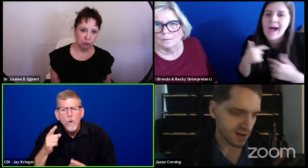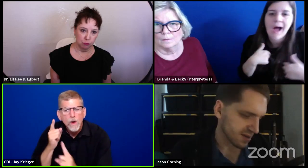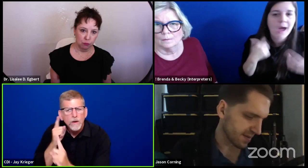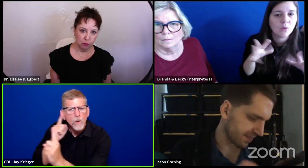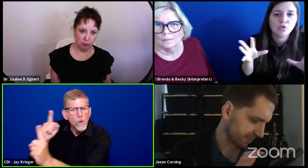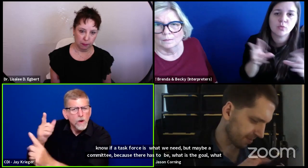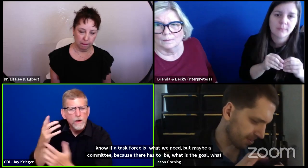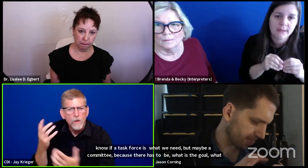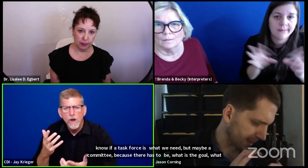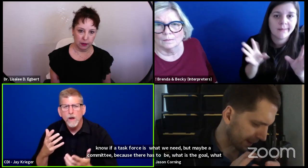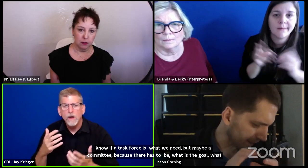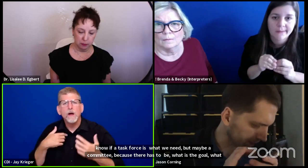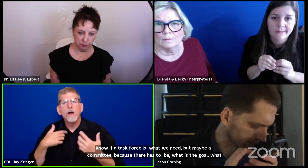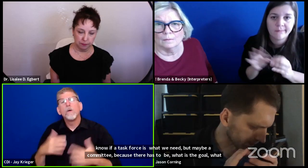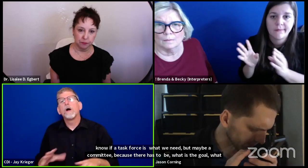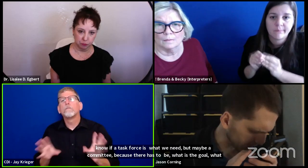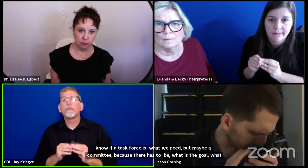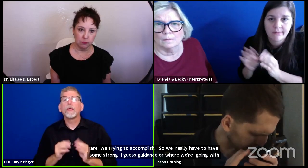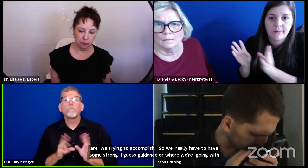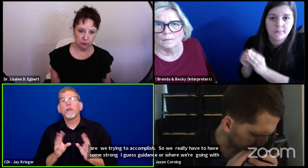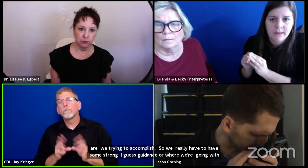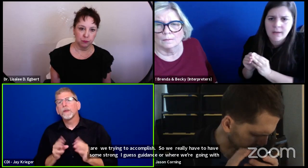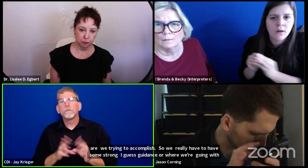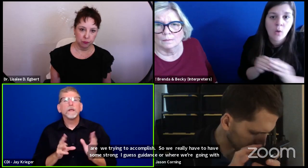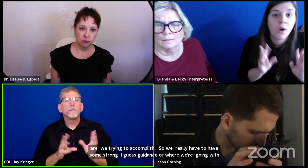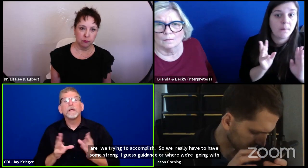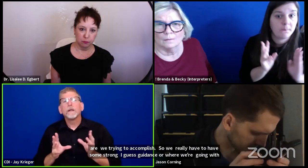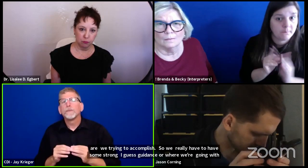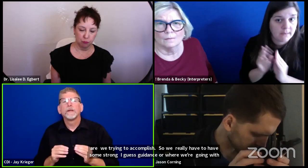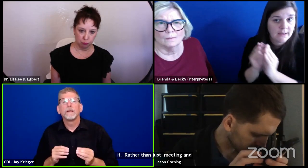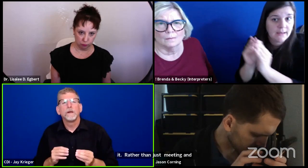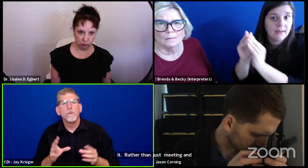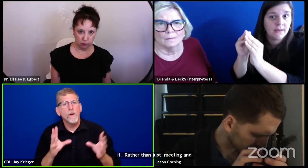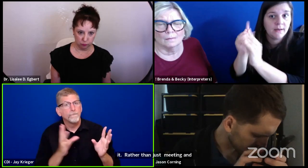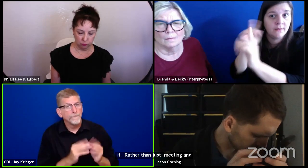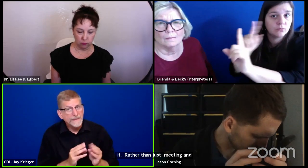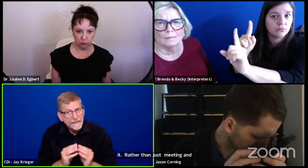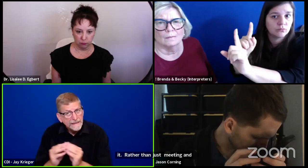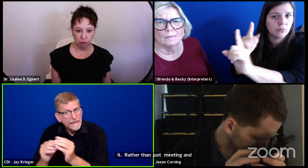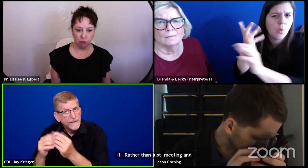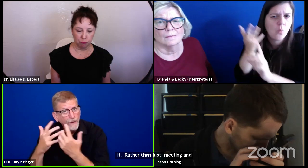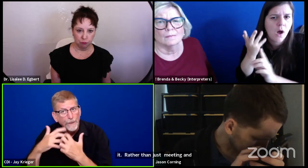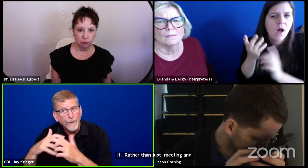We have to have some kind of foundation of what we're trying to do, what we're trying